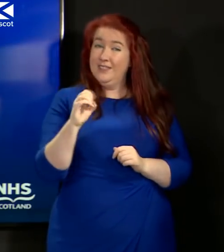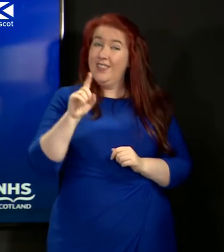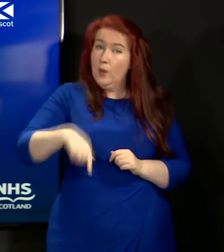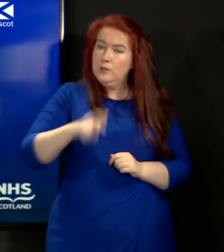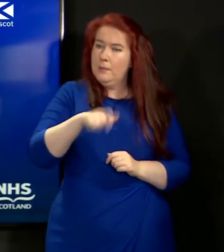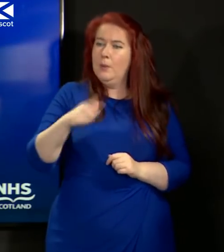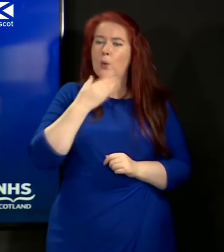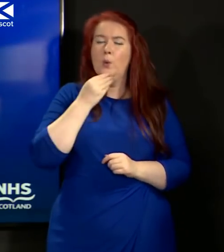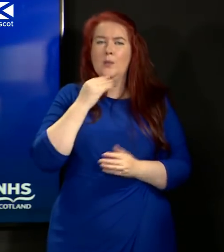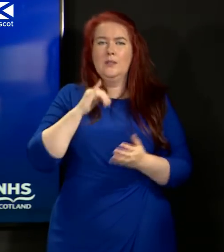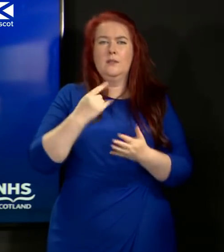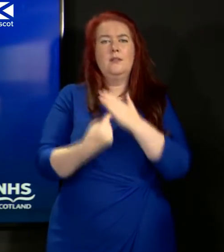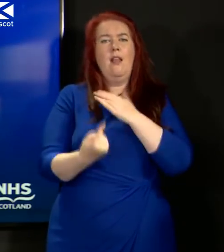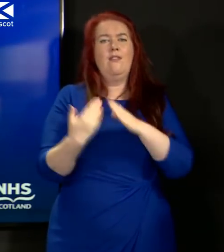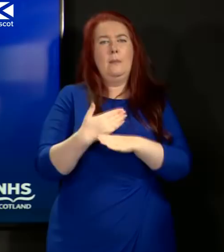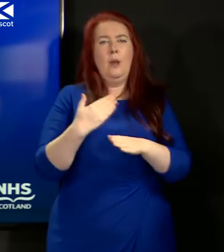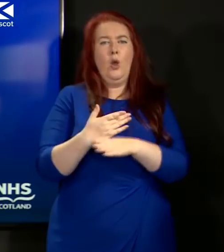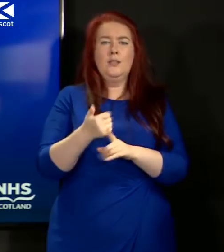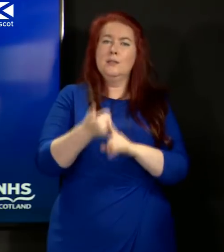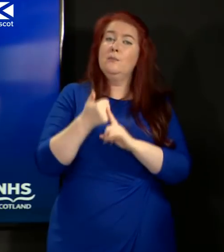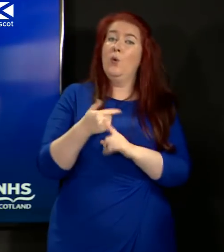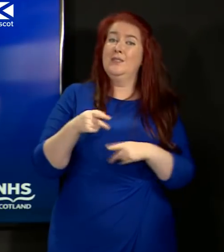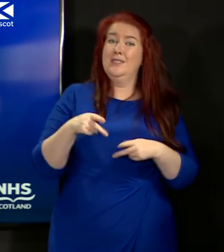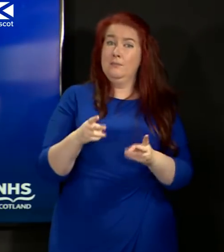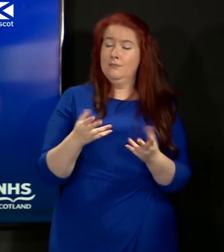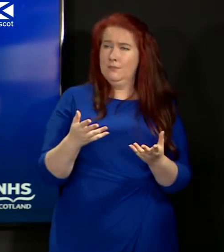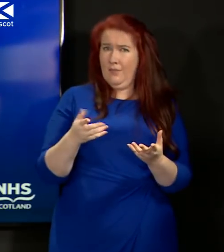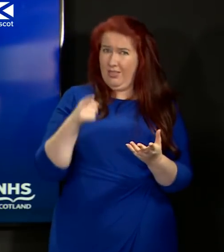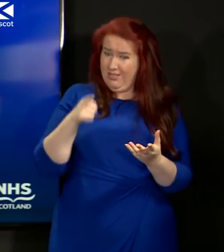important that we ensure this support continues to be offered for as long as